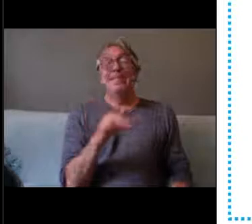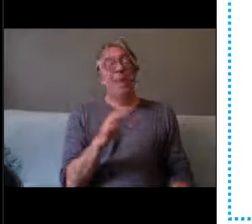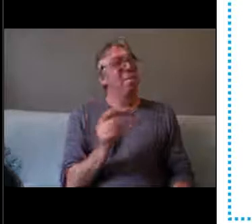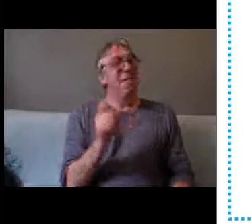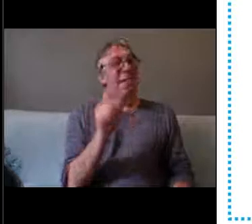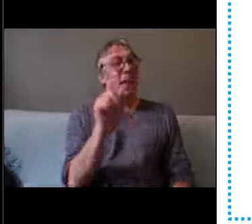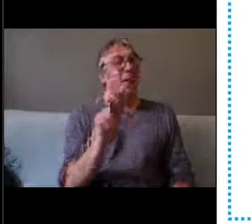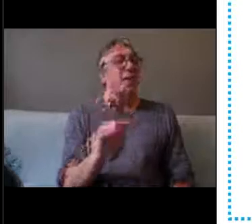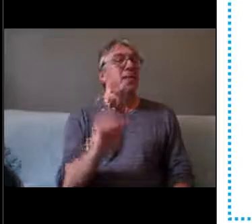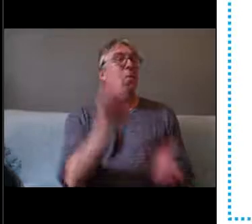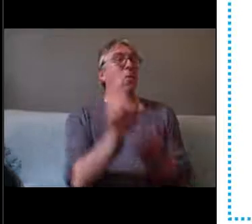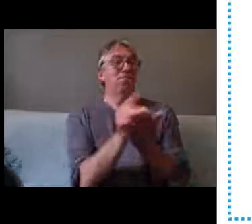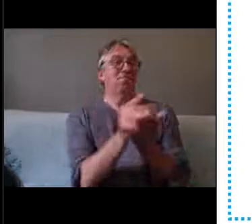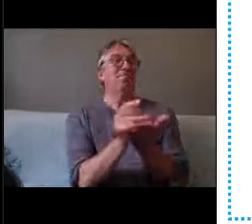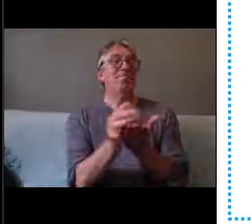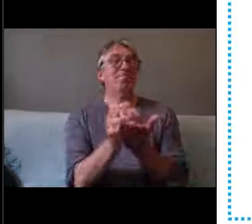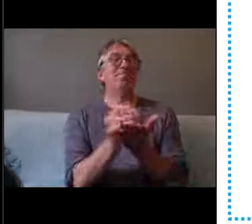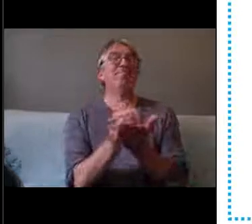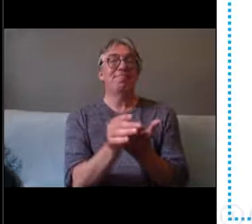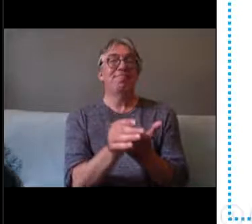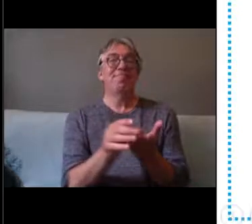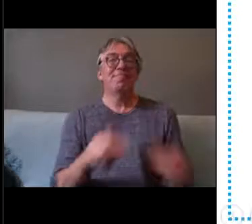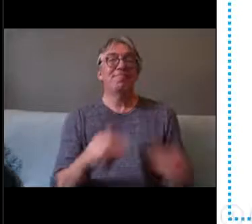for the challenges of today's volunteering.